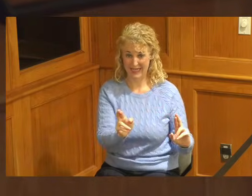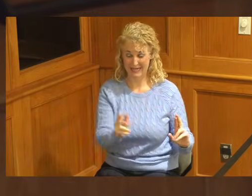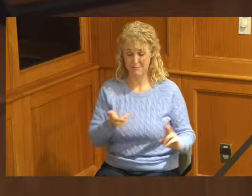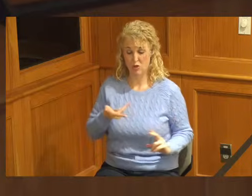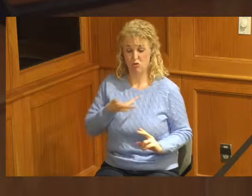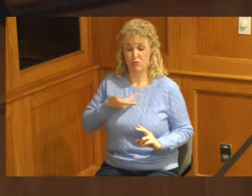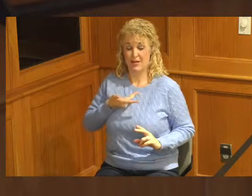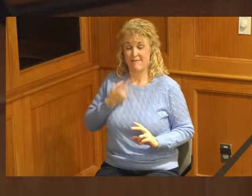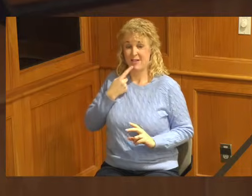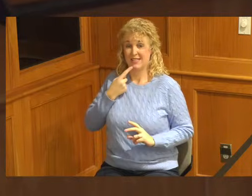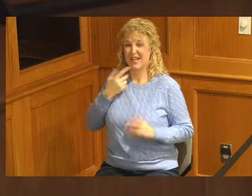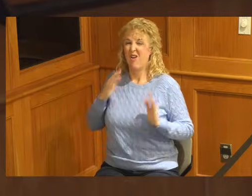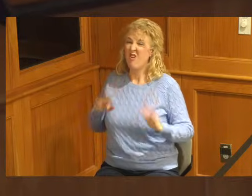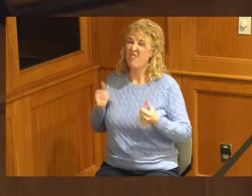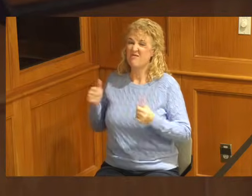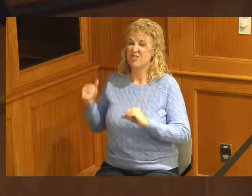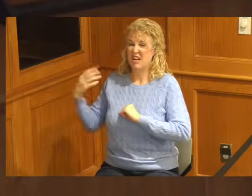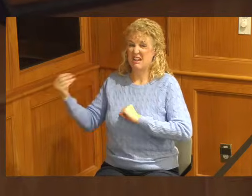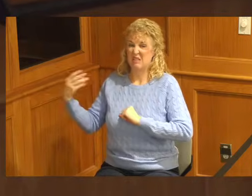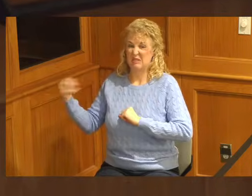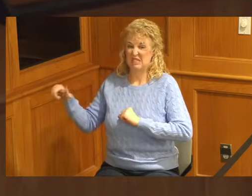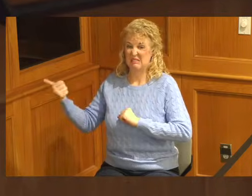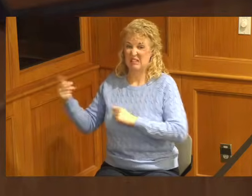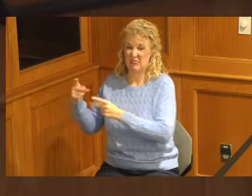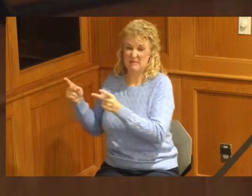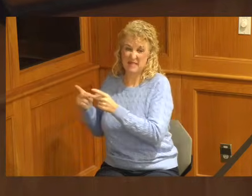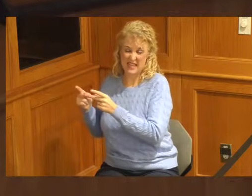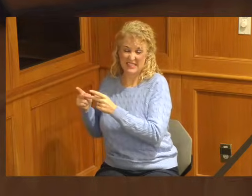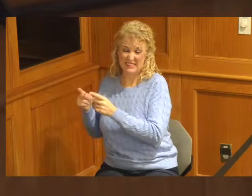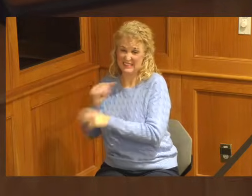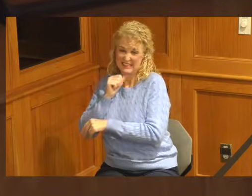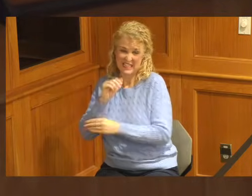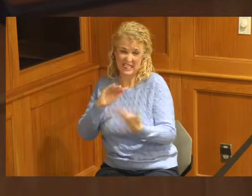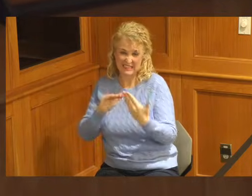try to let's get something done in some of these jurisdictions where that kind of investment has